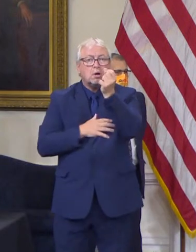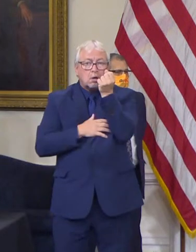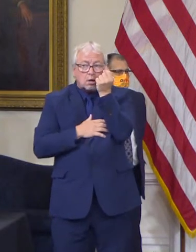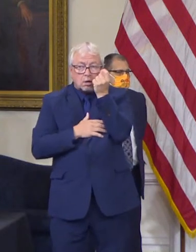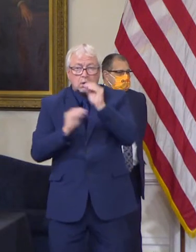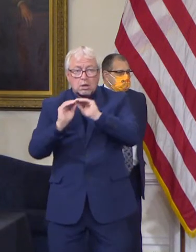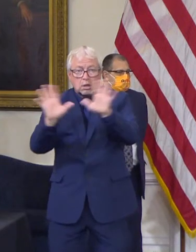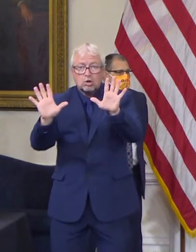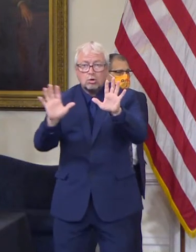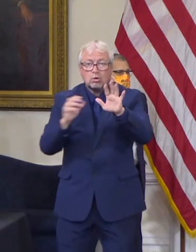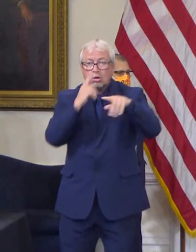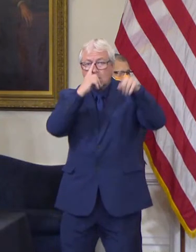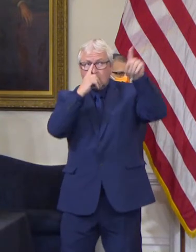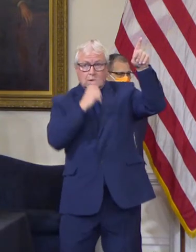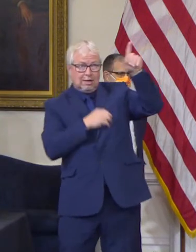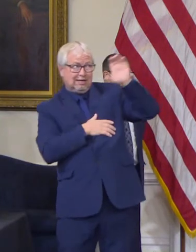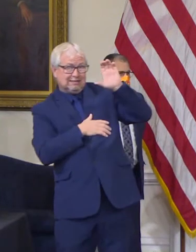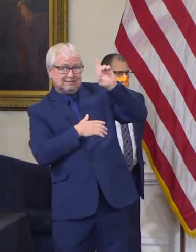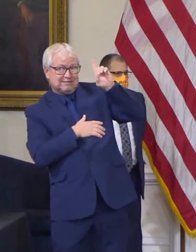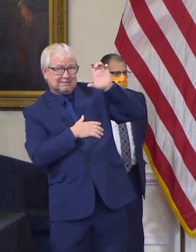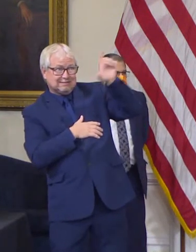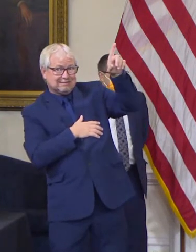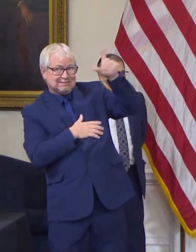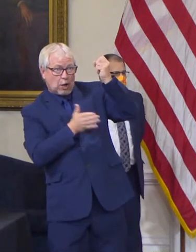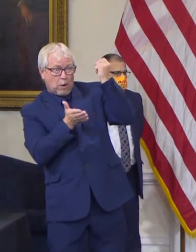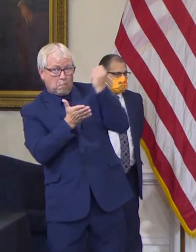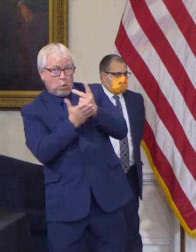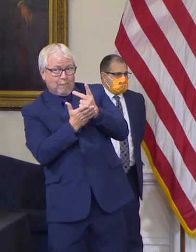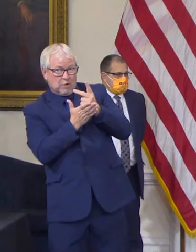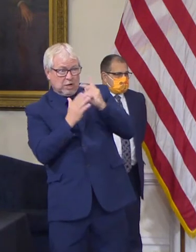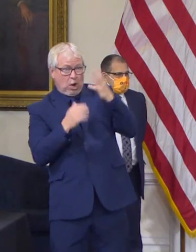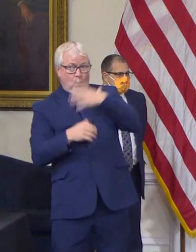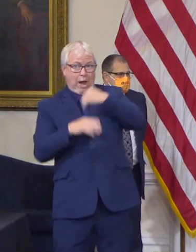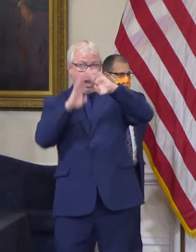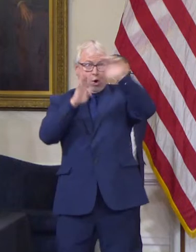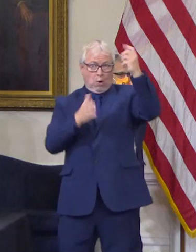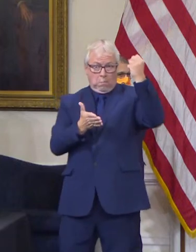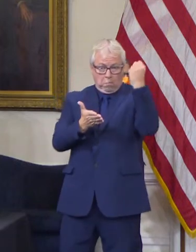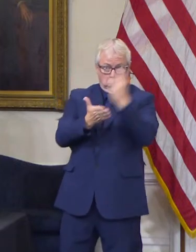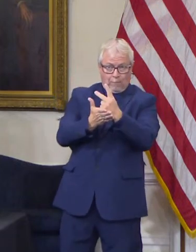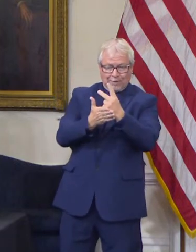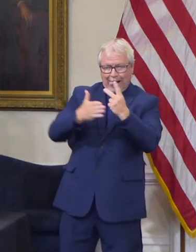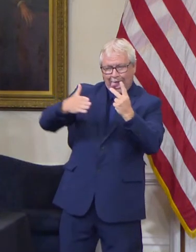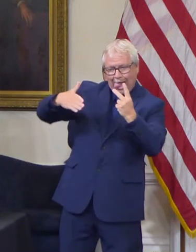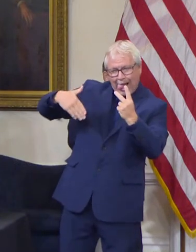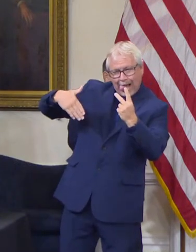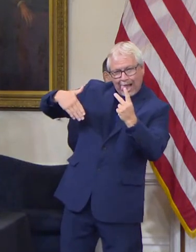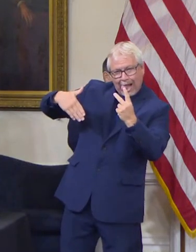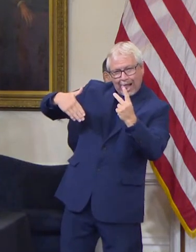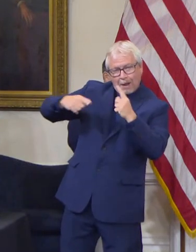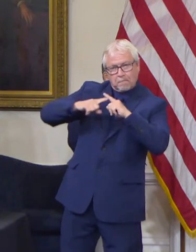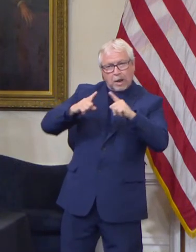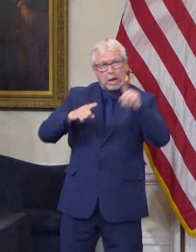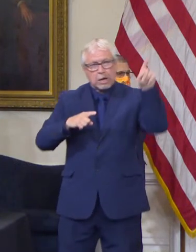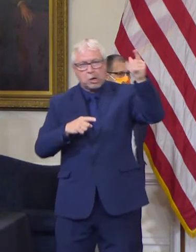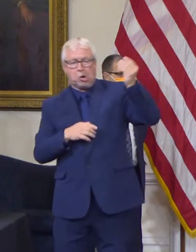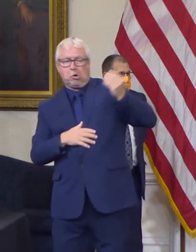this is expected shortly. population, although the White House this week advised us that If you are one of the month